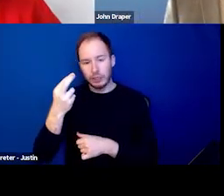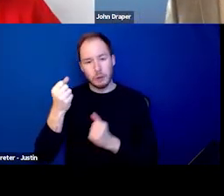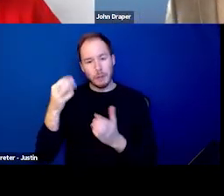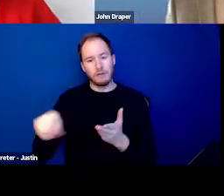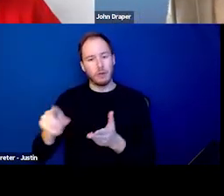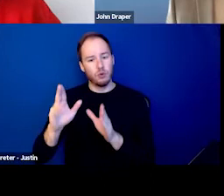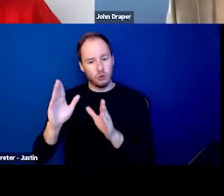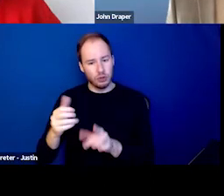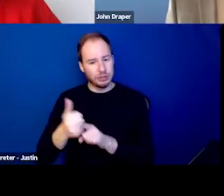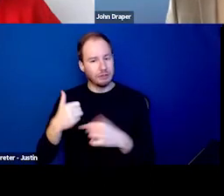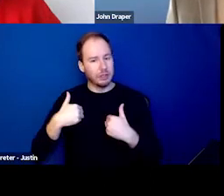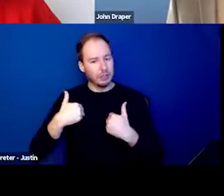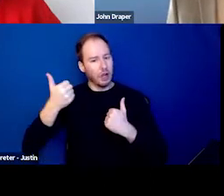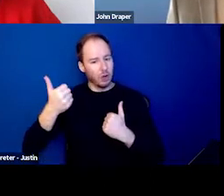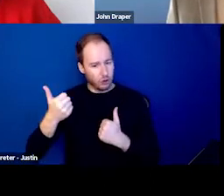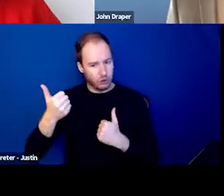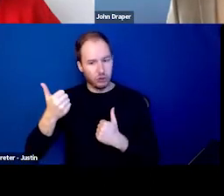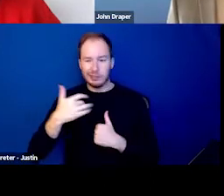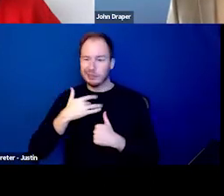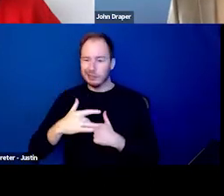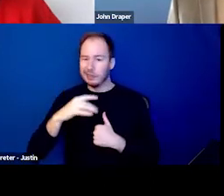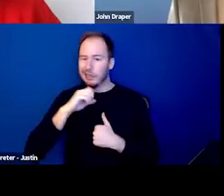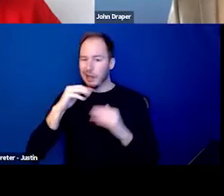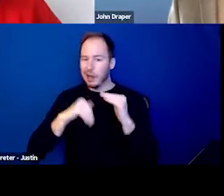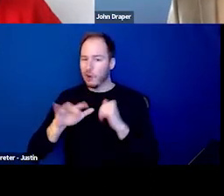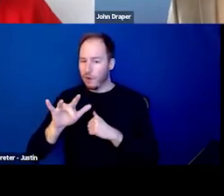are younger, typically under 25, even under 20.